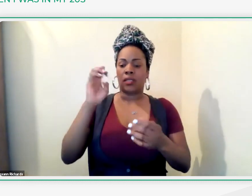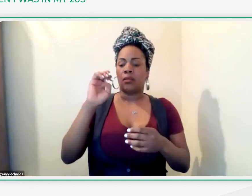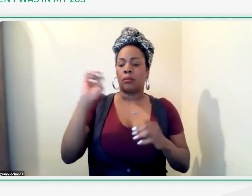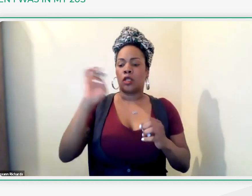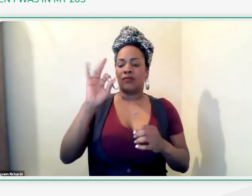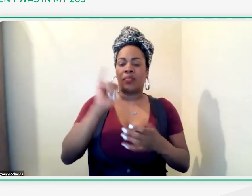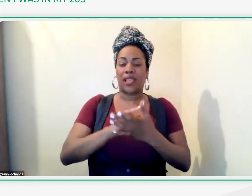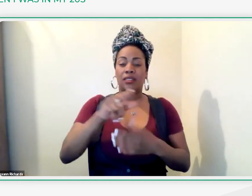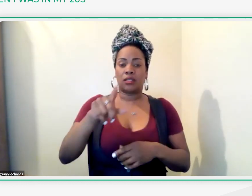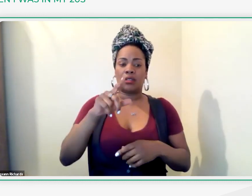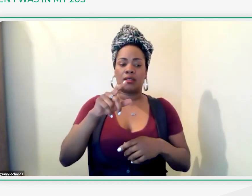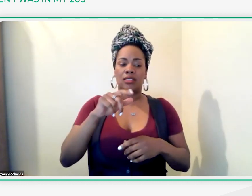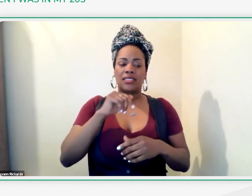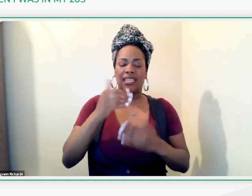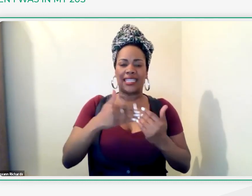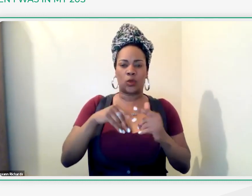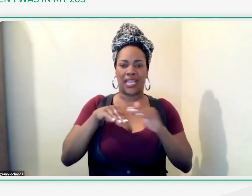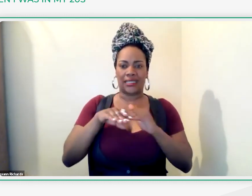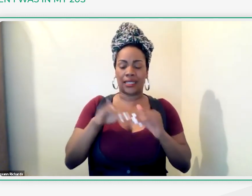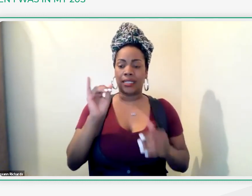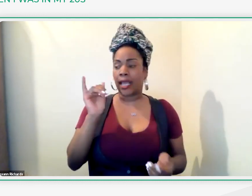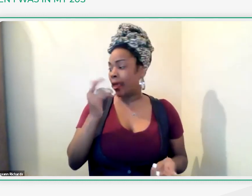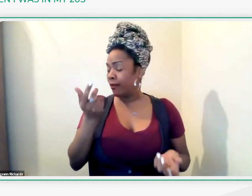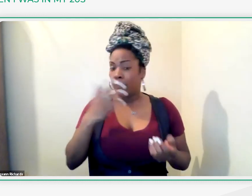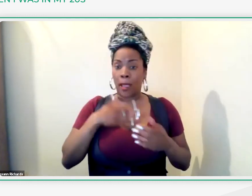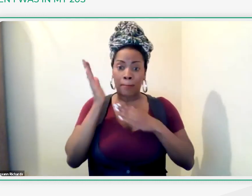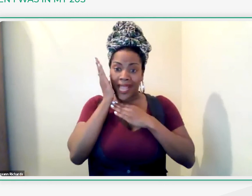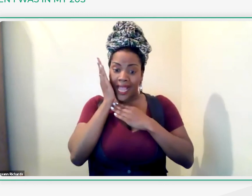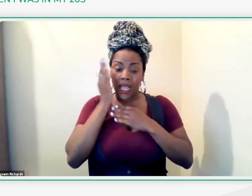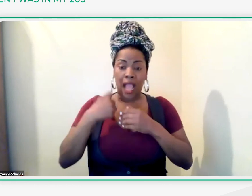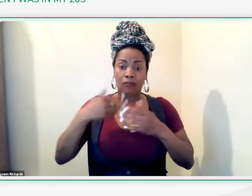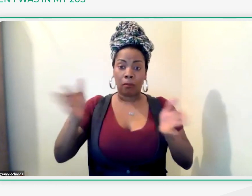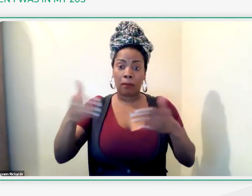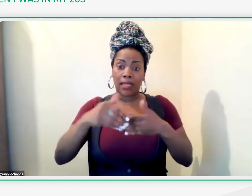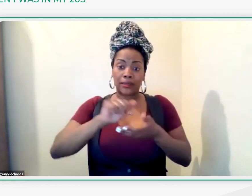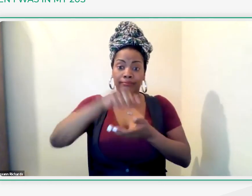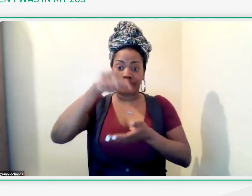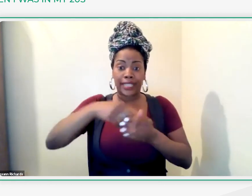I suggest the emergency fund is in a place that's not easy to access.